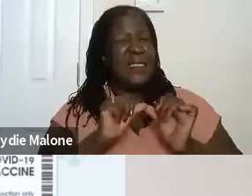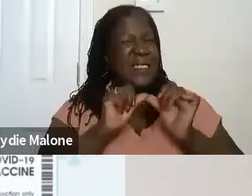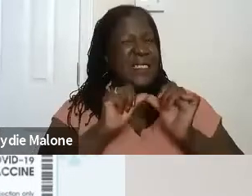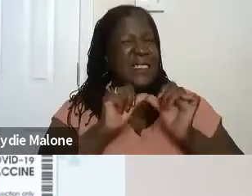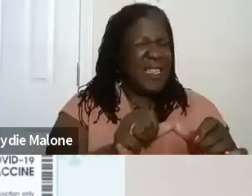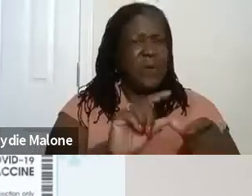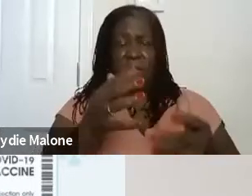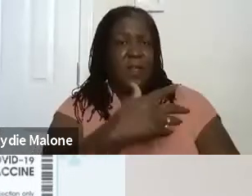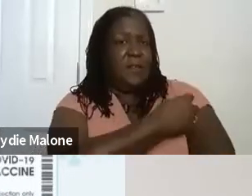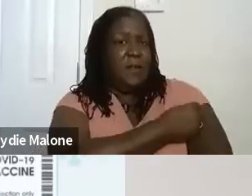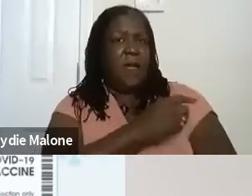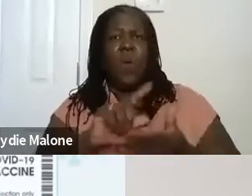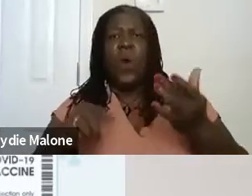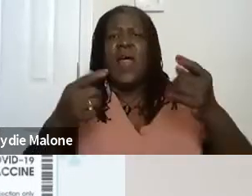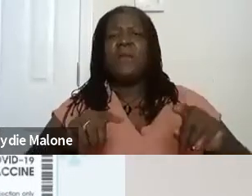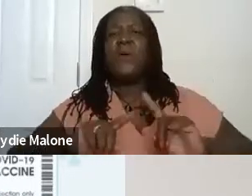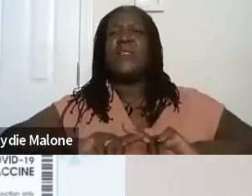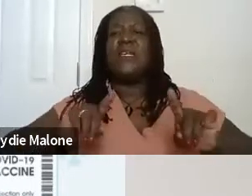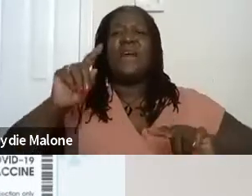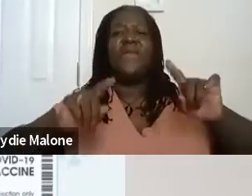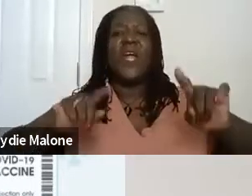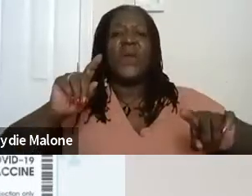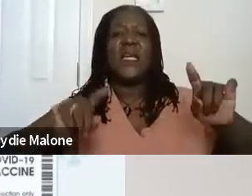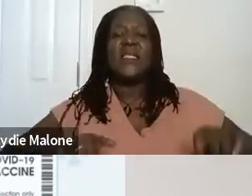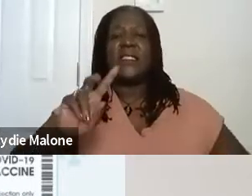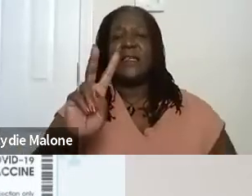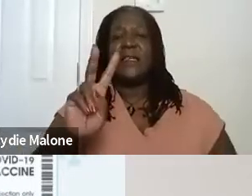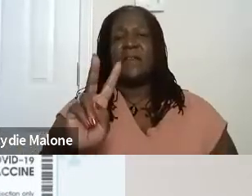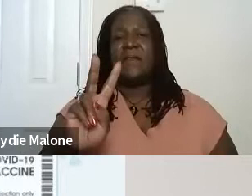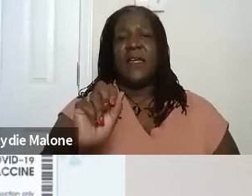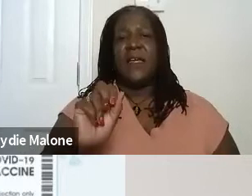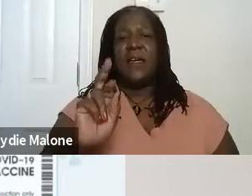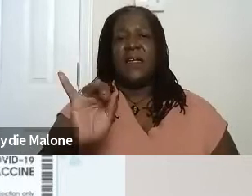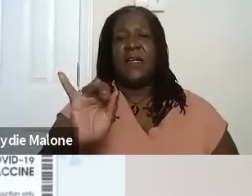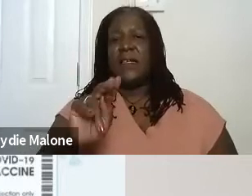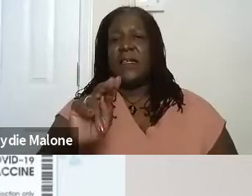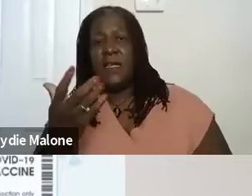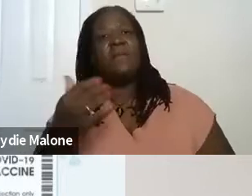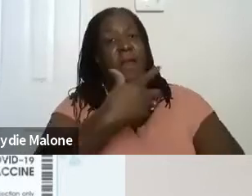of note, the vaccine is performing very well compared against the Delta variant which is